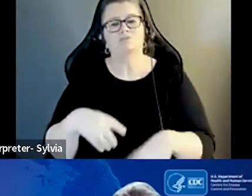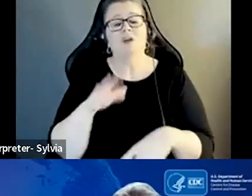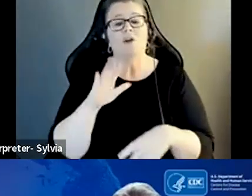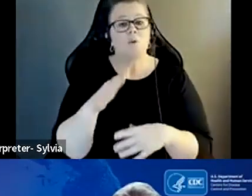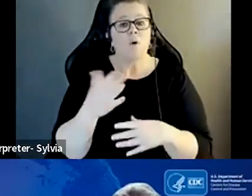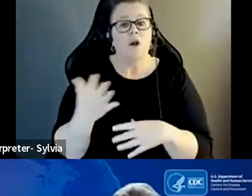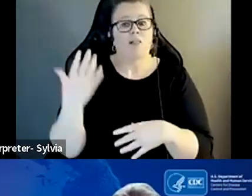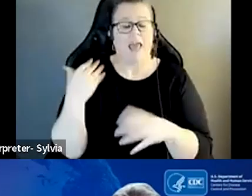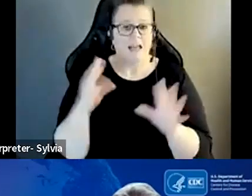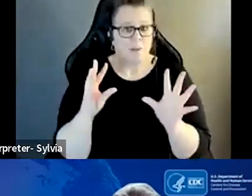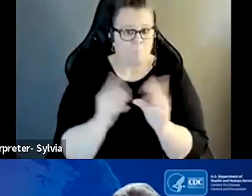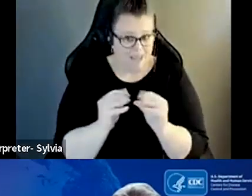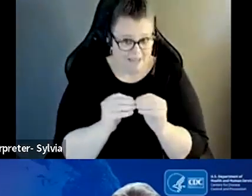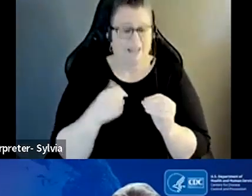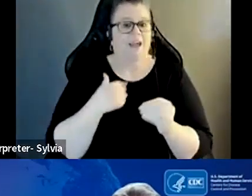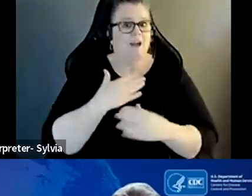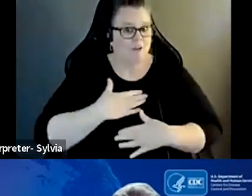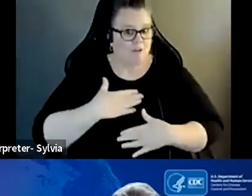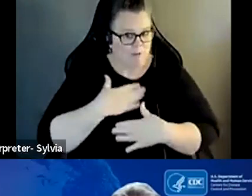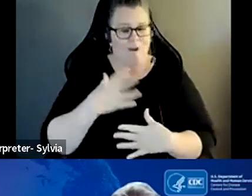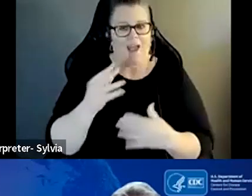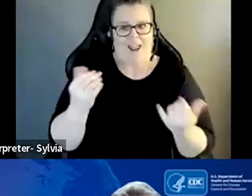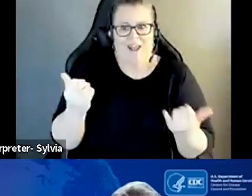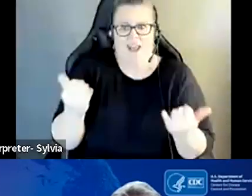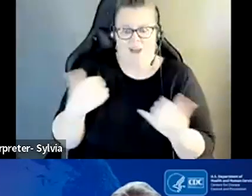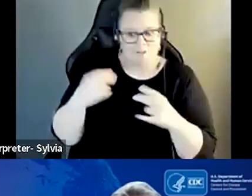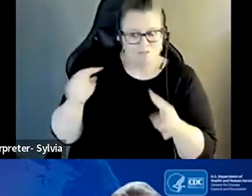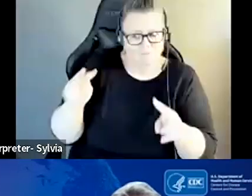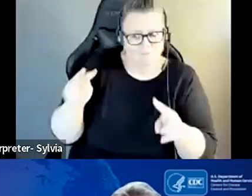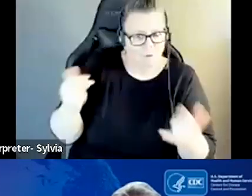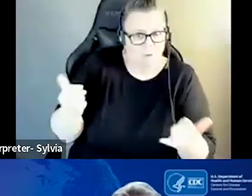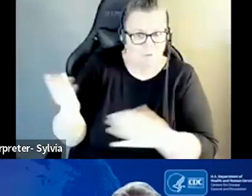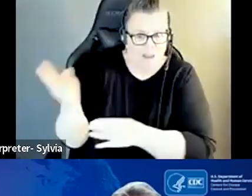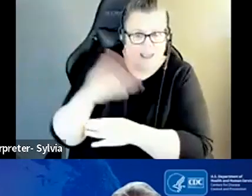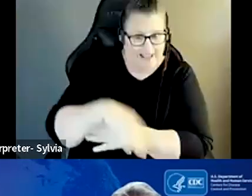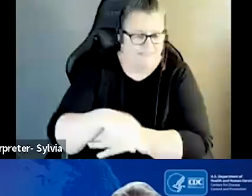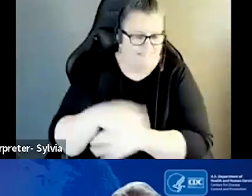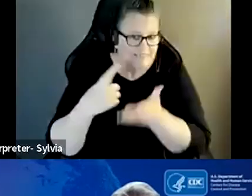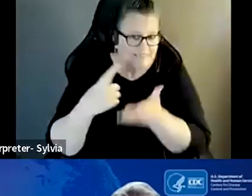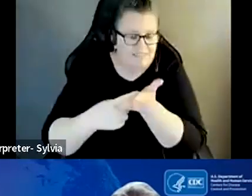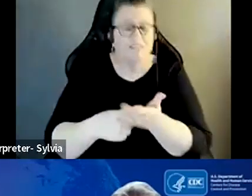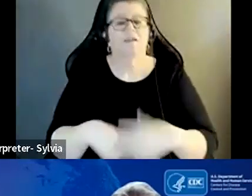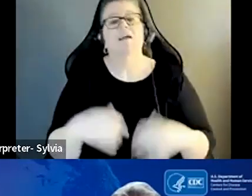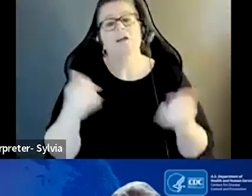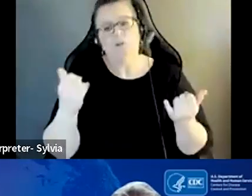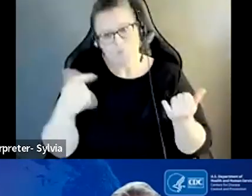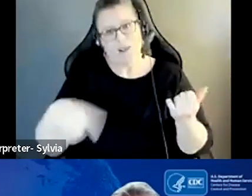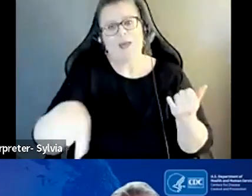and I really can't wait to see what this one brings. So while we are once again, as you mentioned, David, meeting virtually, I do look forward to the time